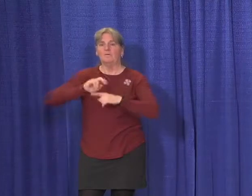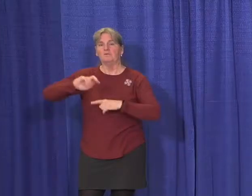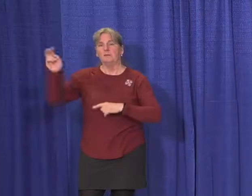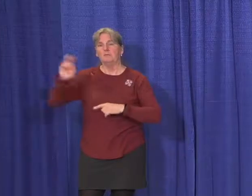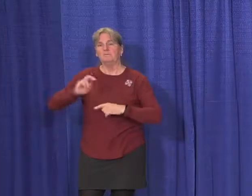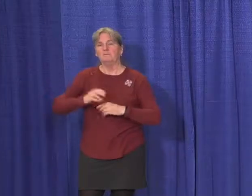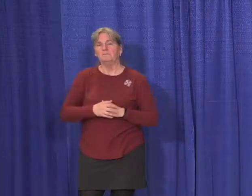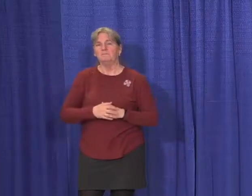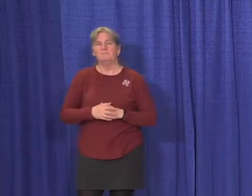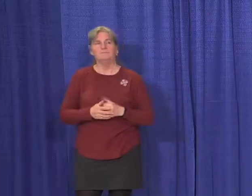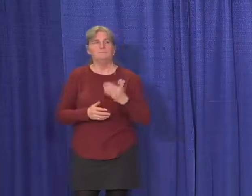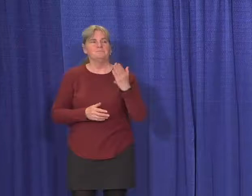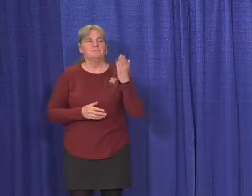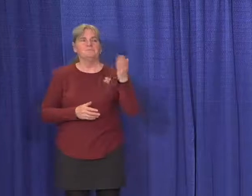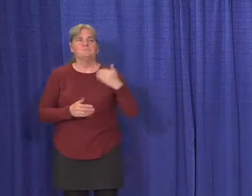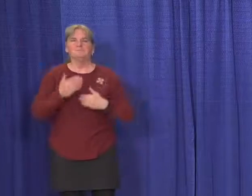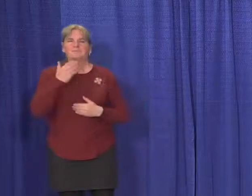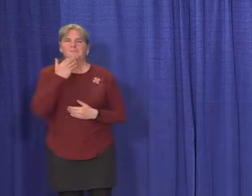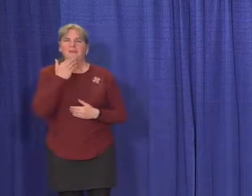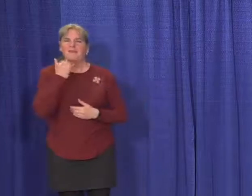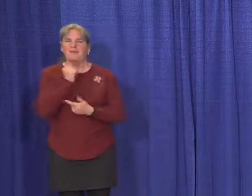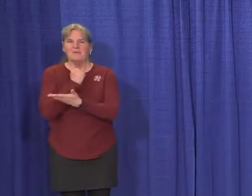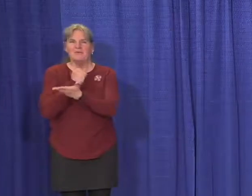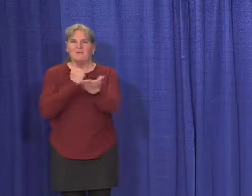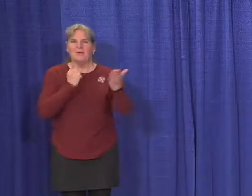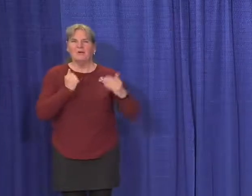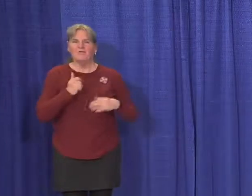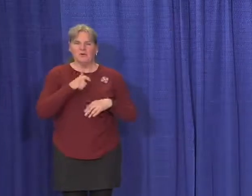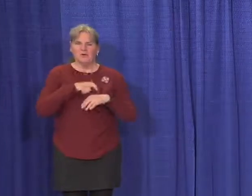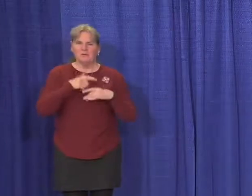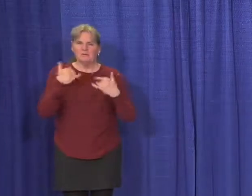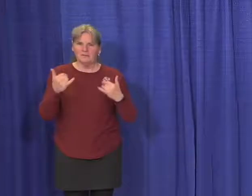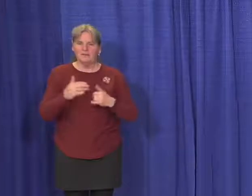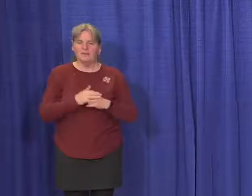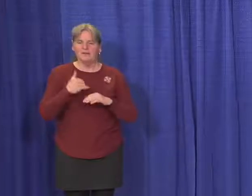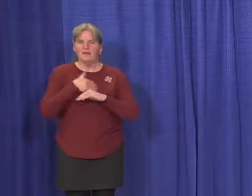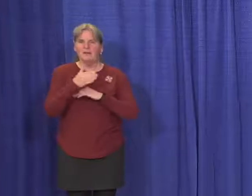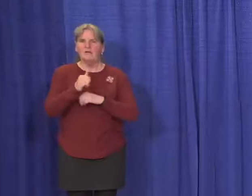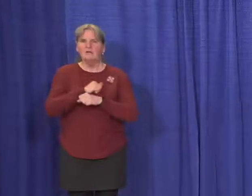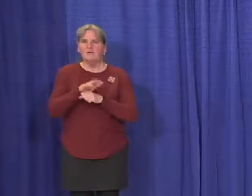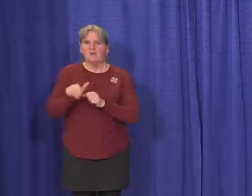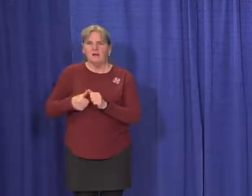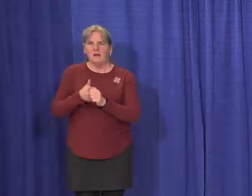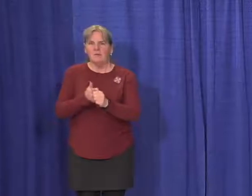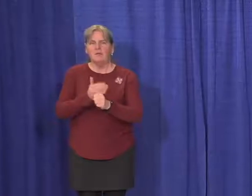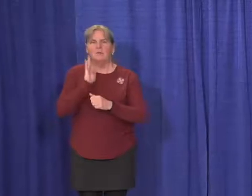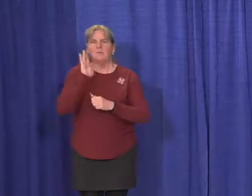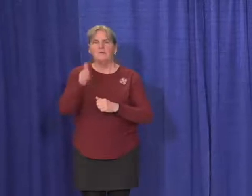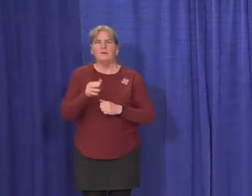with that. Pat: I'd like to thank